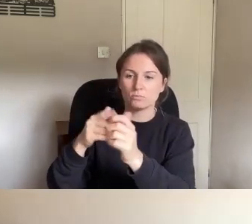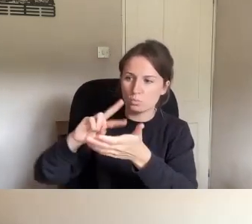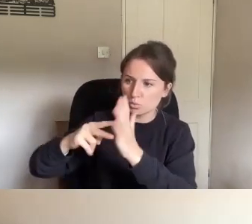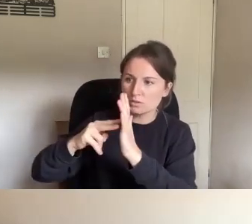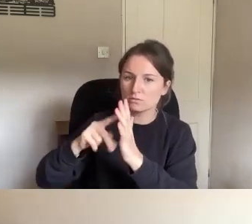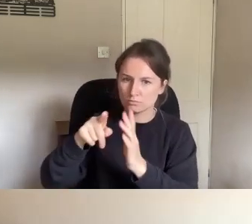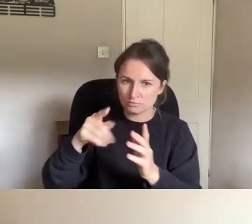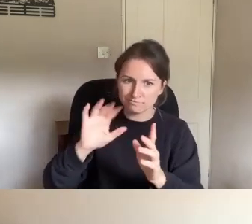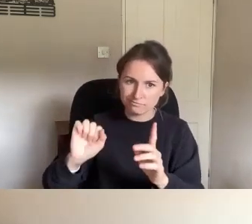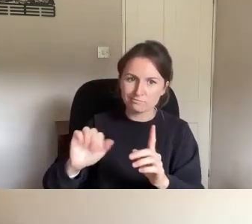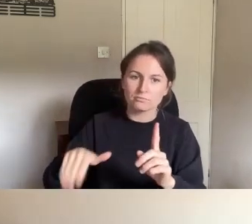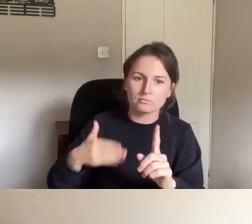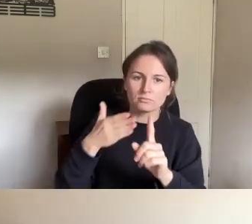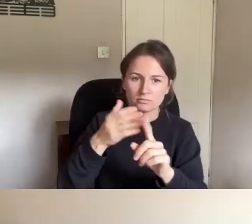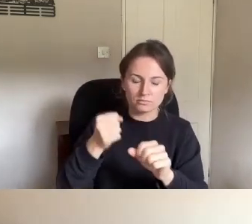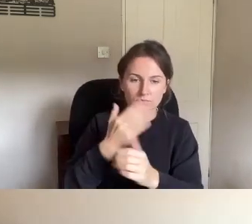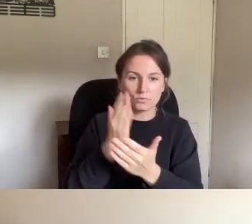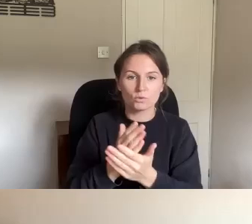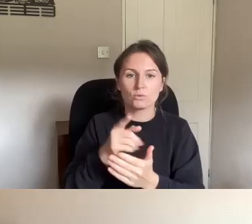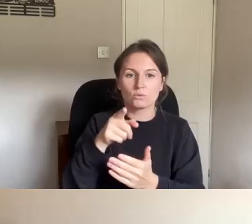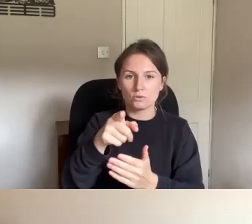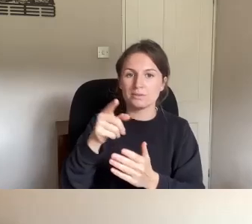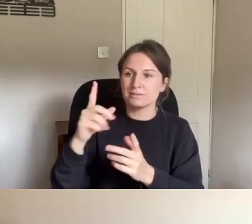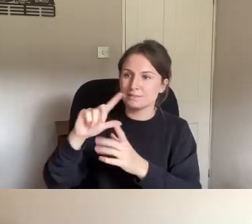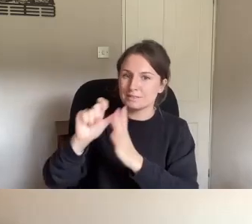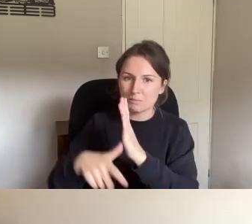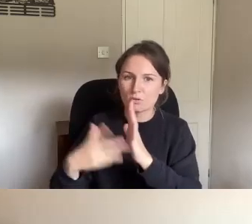have the agency to shape our national culture.